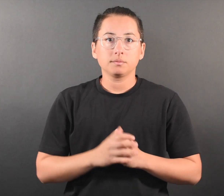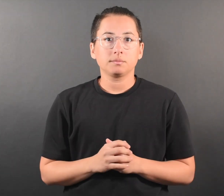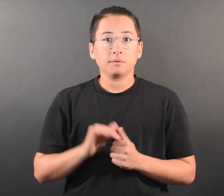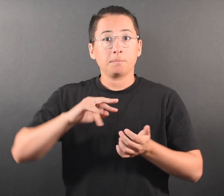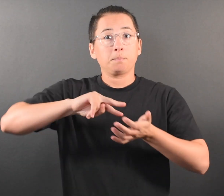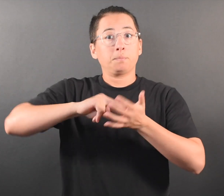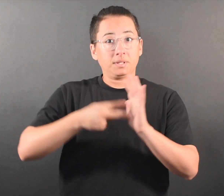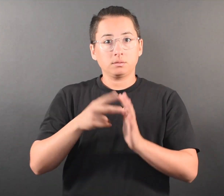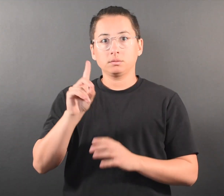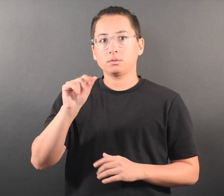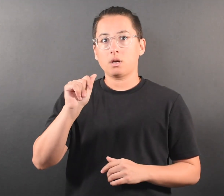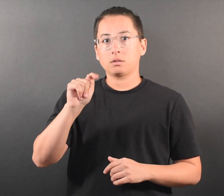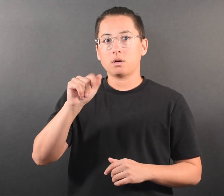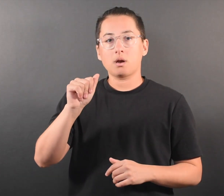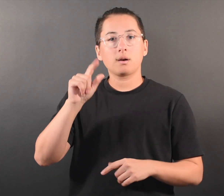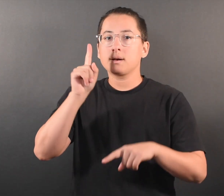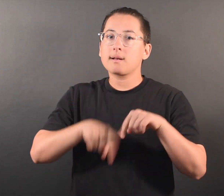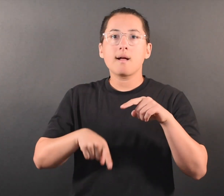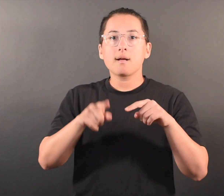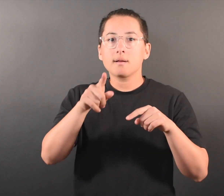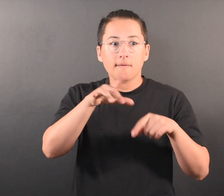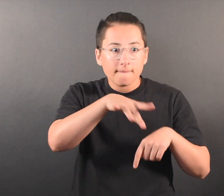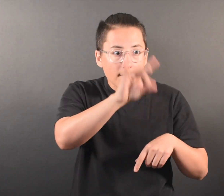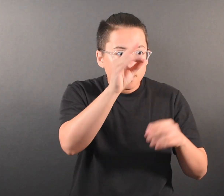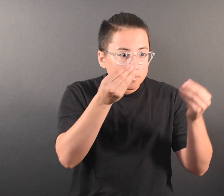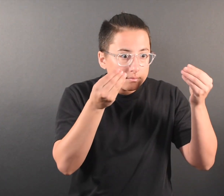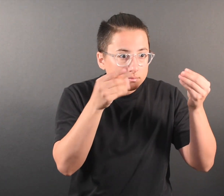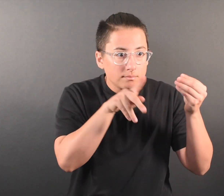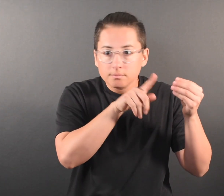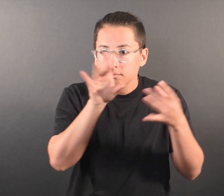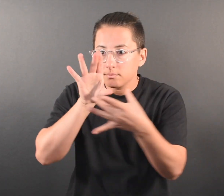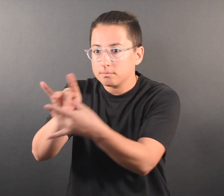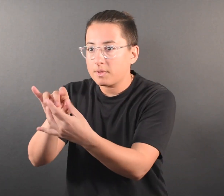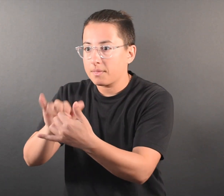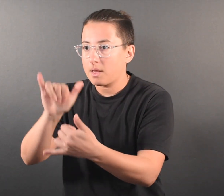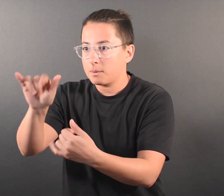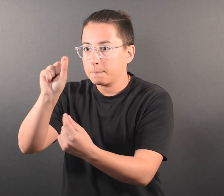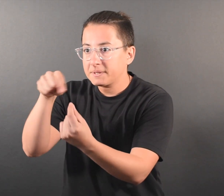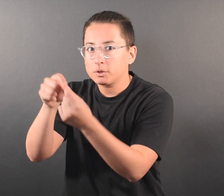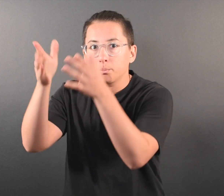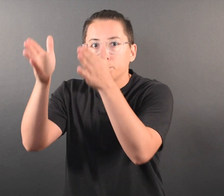(CDC) every day. This means that the data could not be traced back to a specific person.